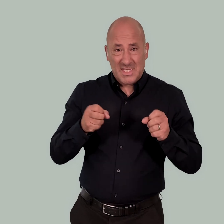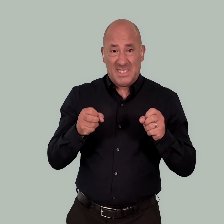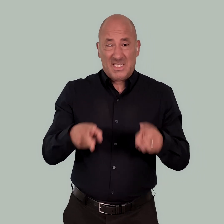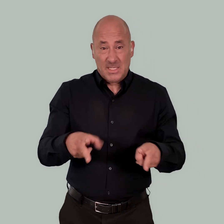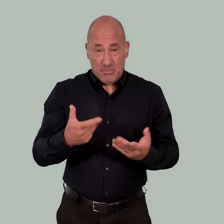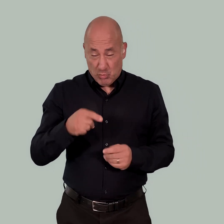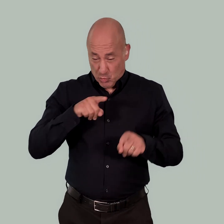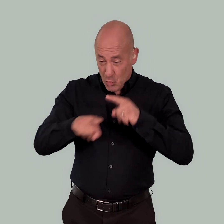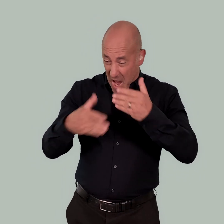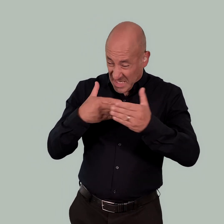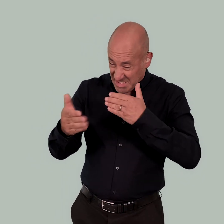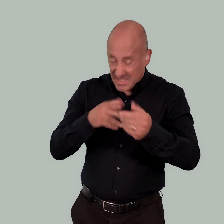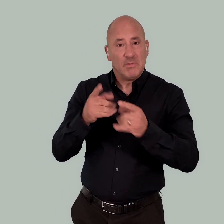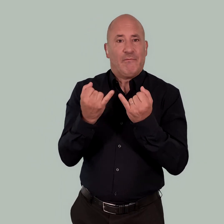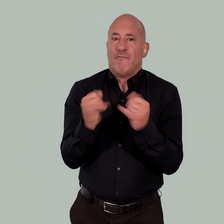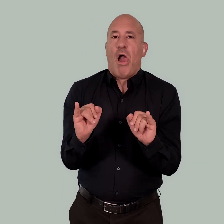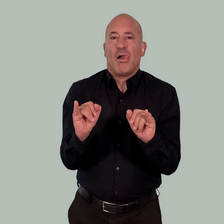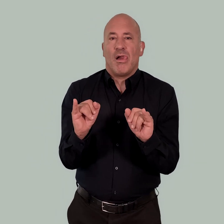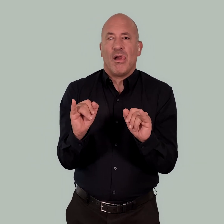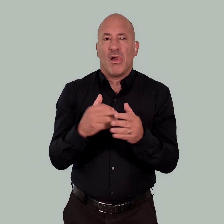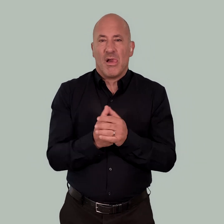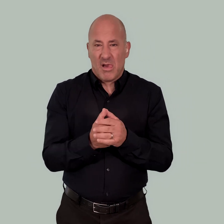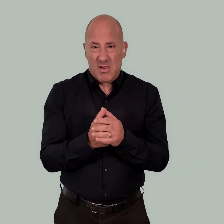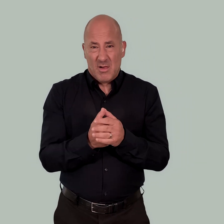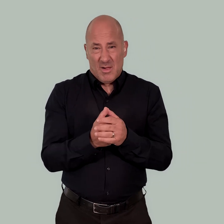and a system that has been trying but failing to deal with it.